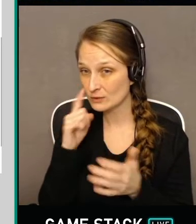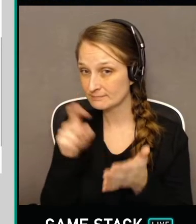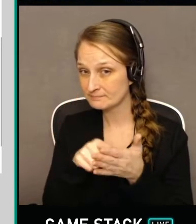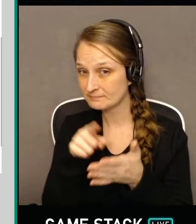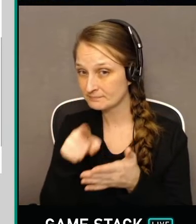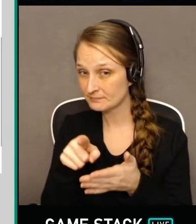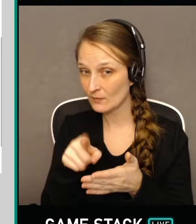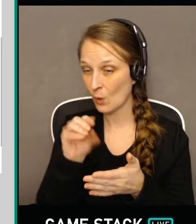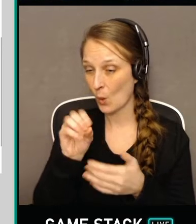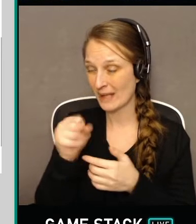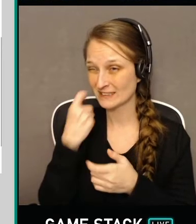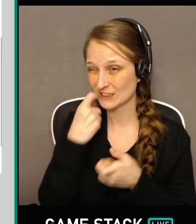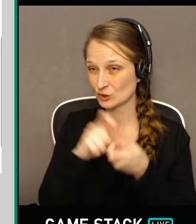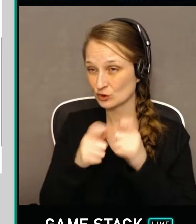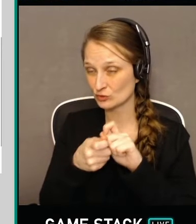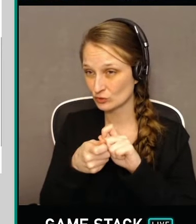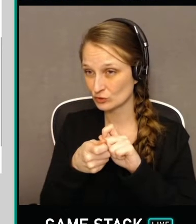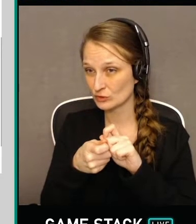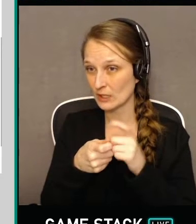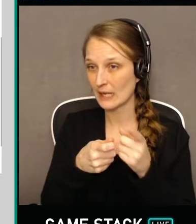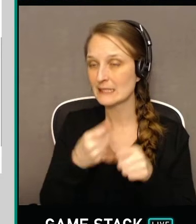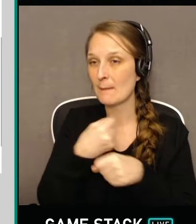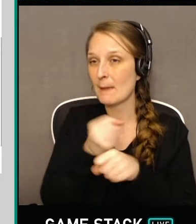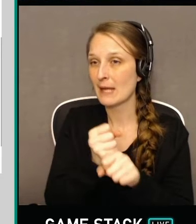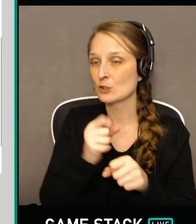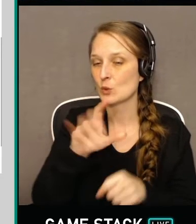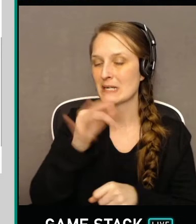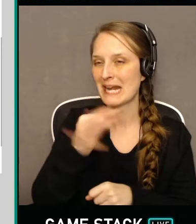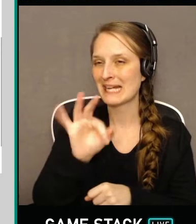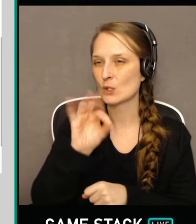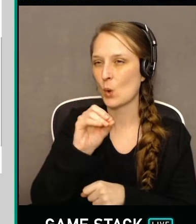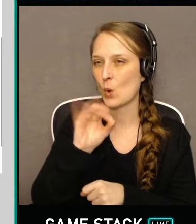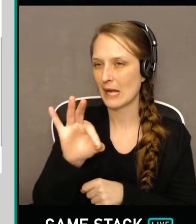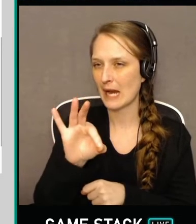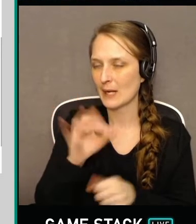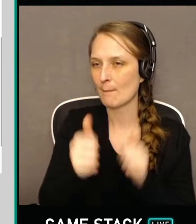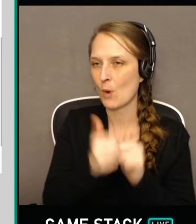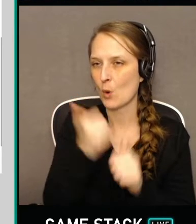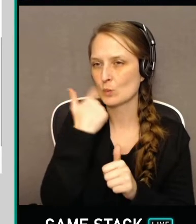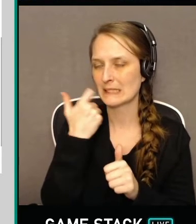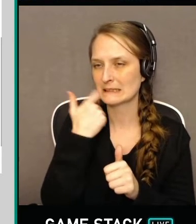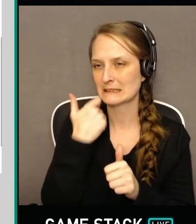that I just talked about has been made to 1909 and more recent via a Windows Update which has had a